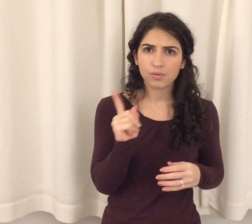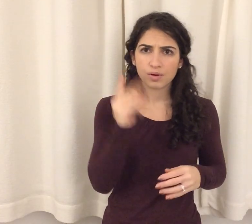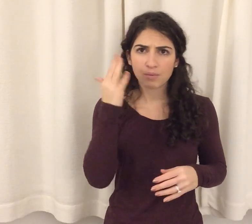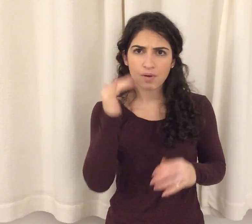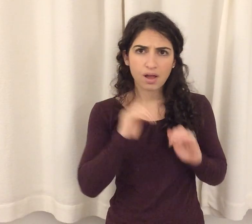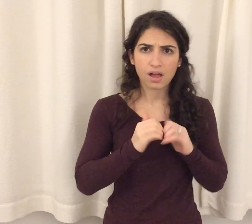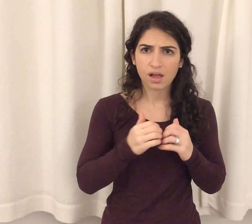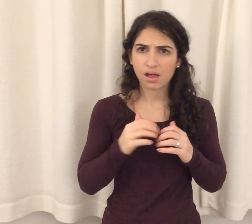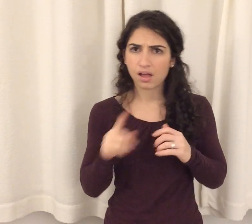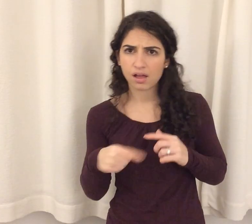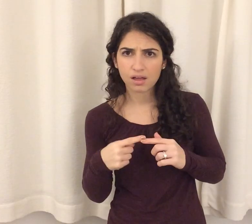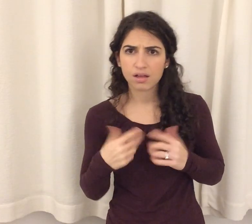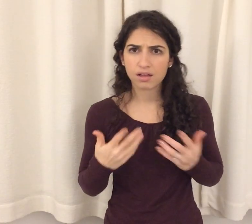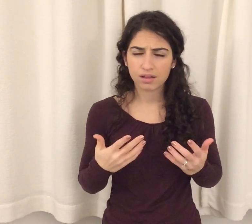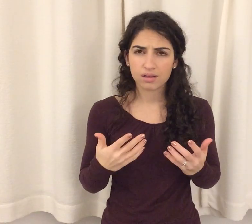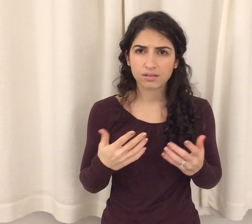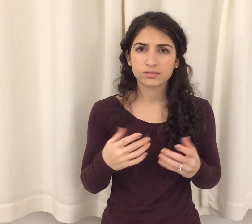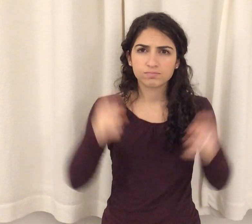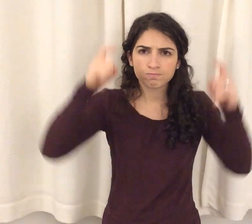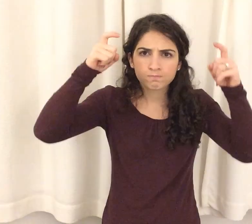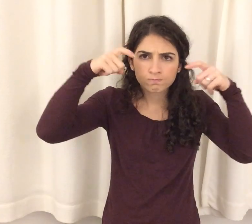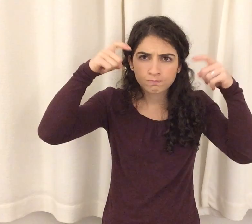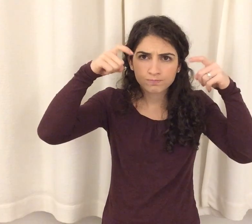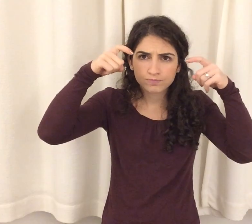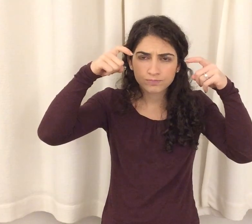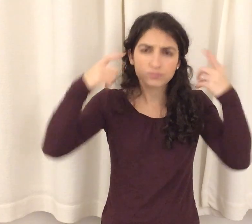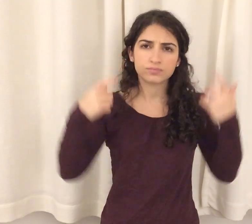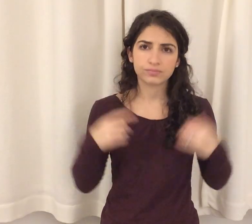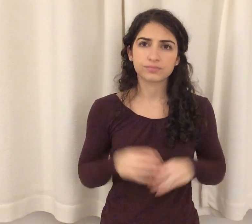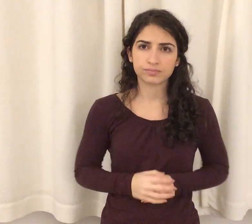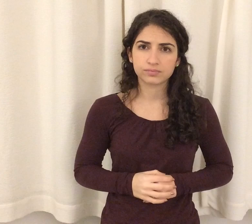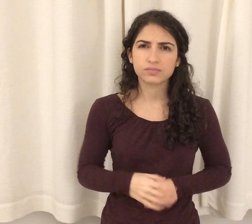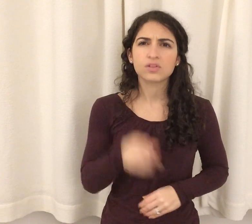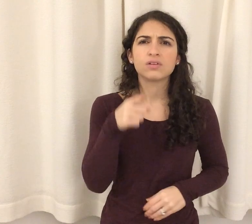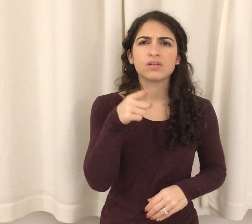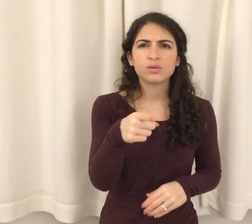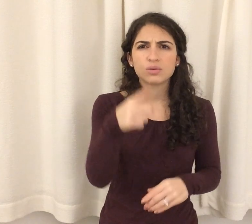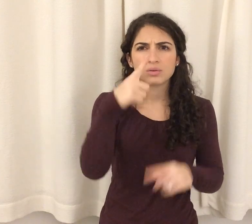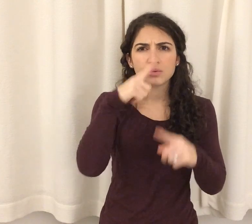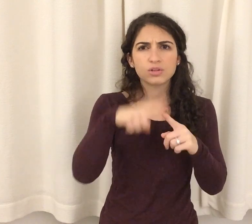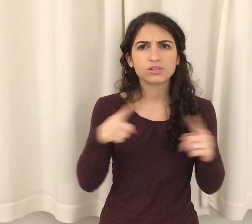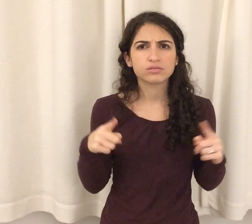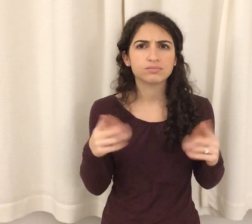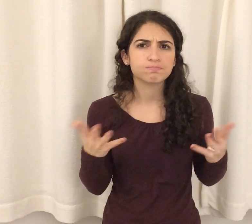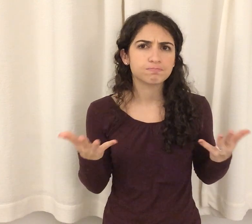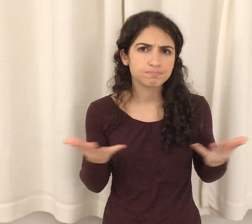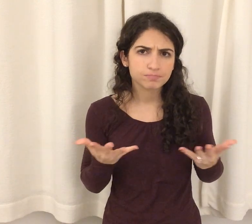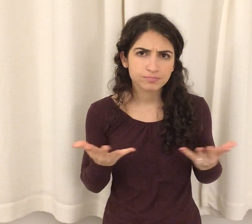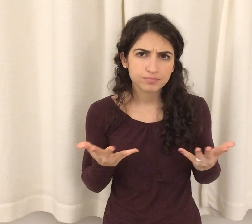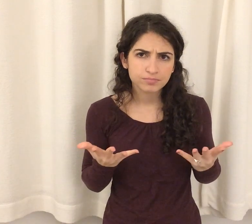questions, like "who what where why how when" et cetera, you lower your eyebrows.